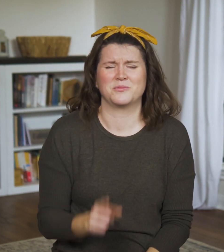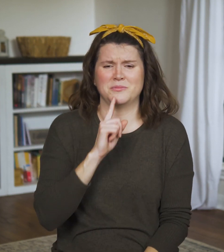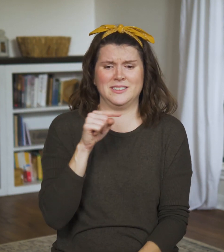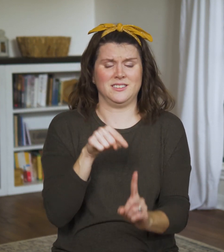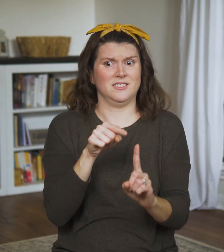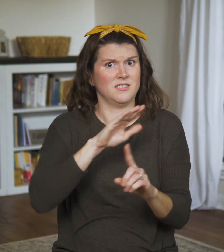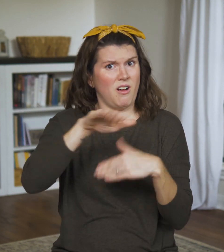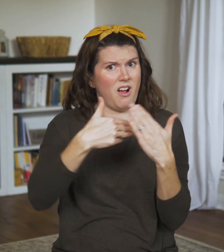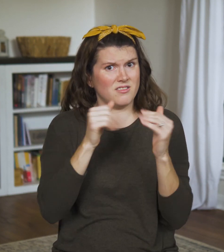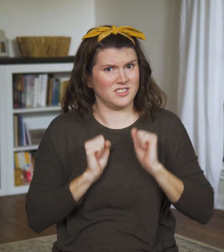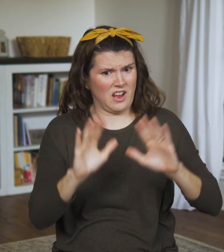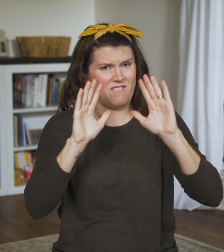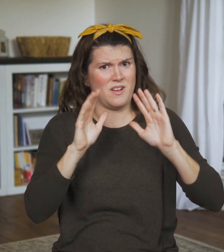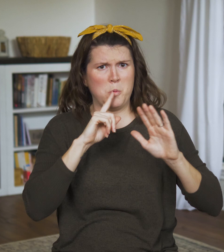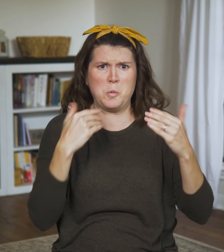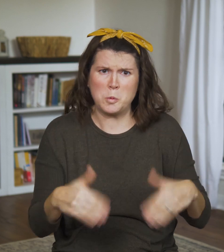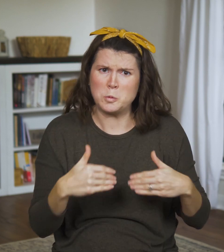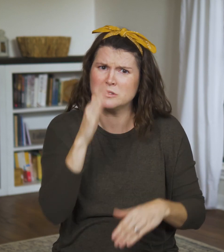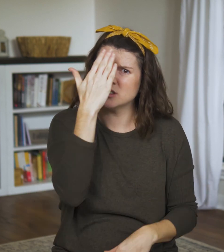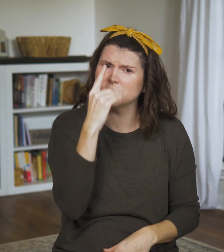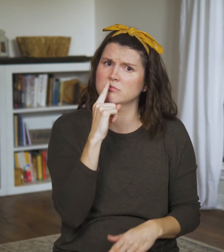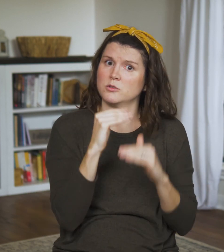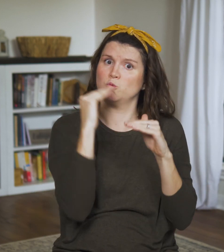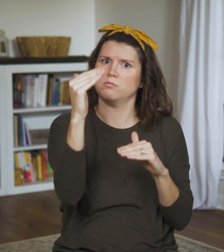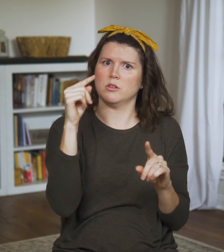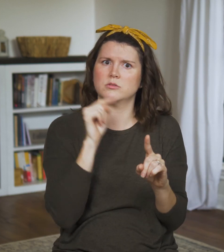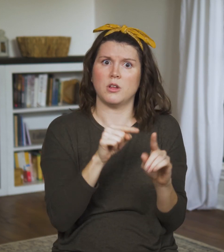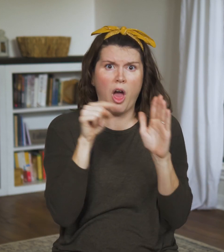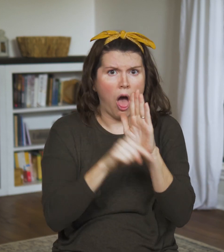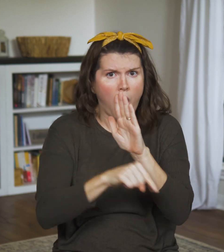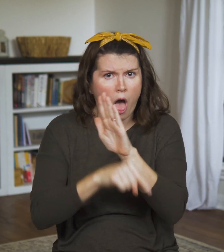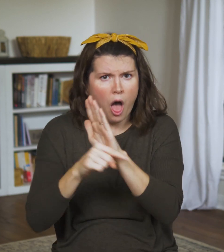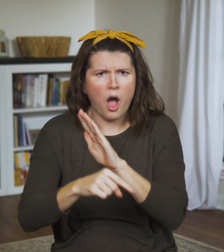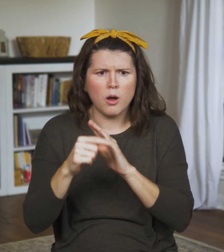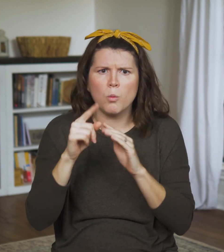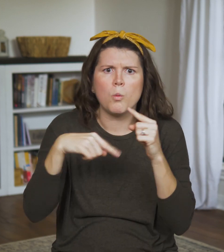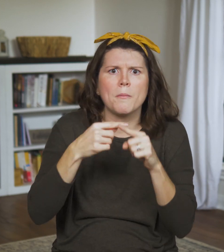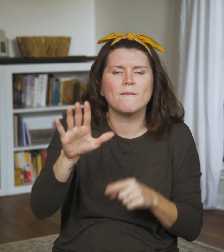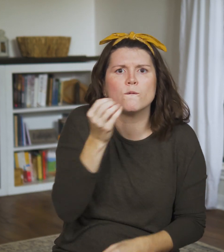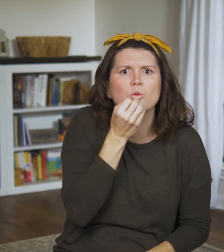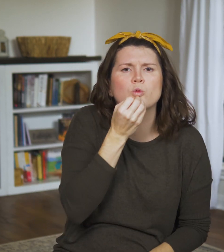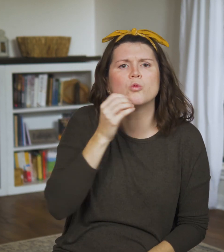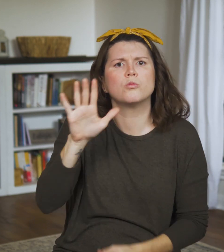We can hardly get through a section of laws without Him saying,